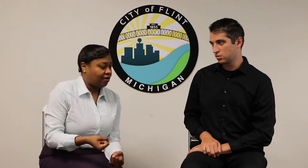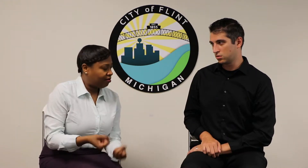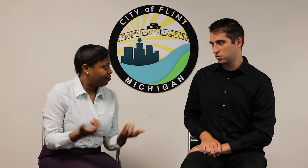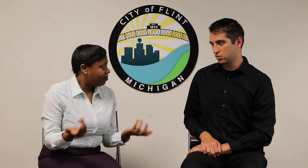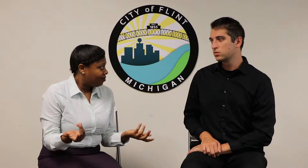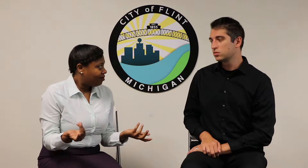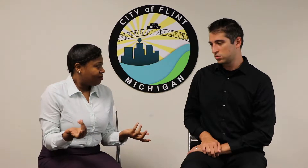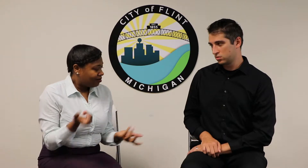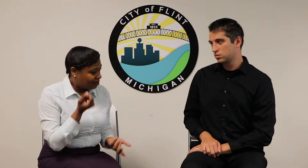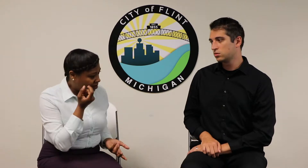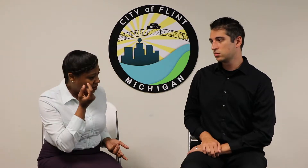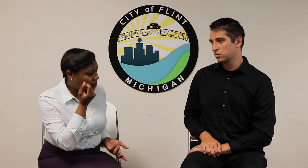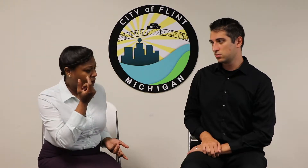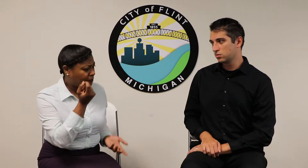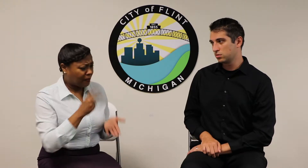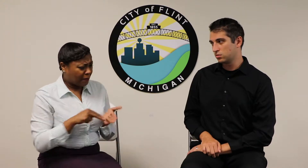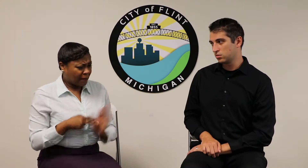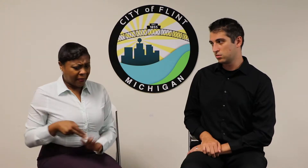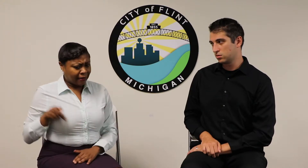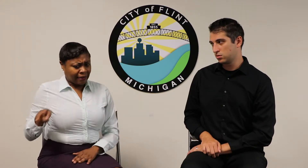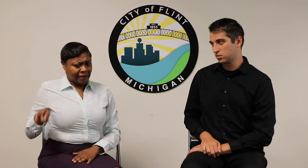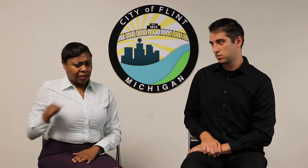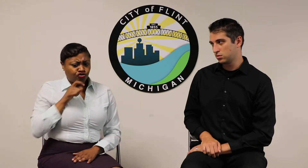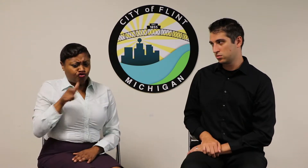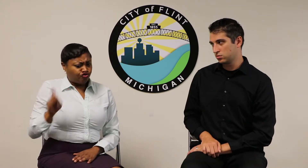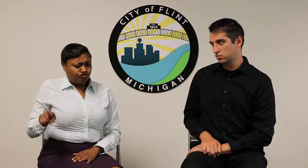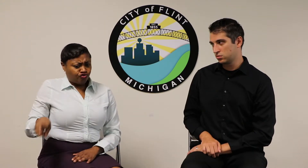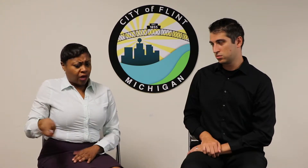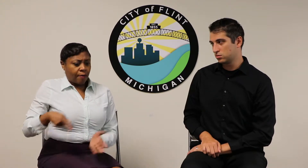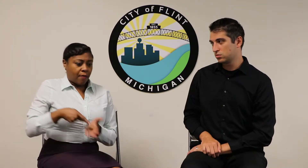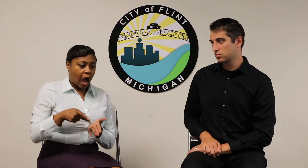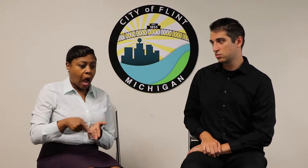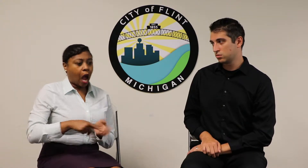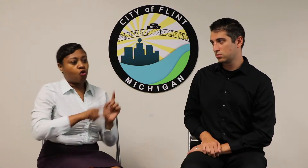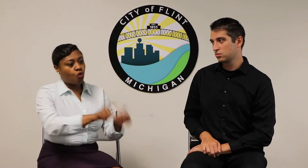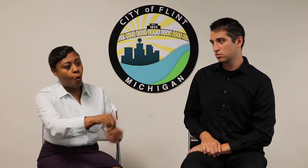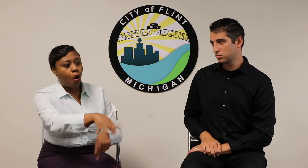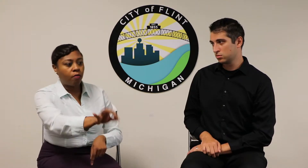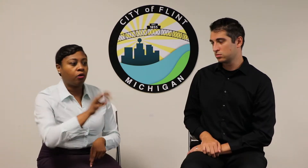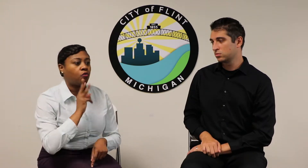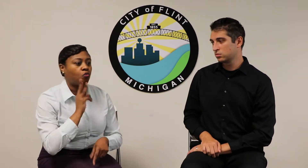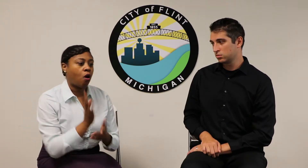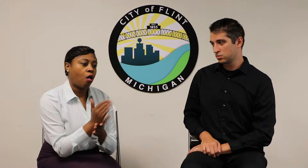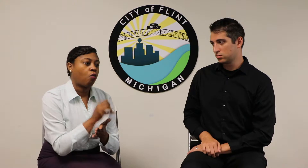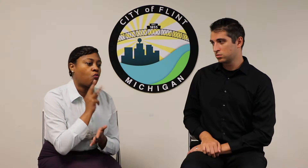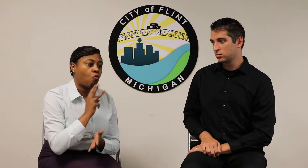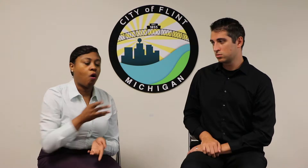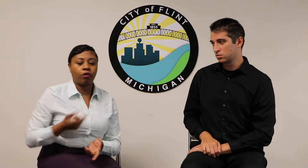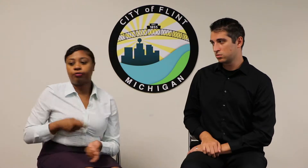They are paying for Governor Snyder's defense fund, they shouldn't have to pay to go pick up water as well.